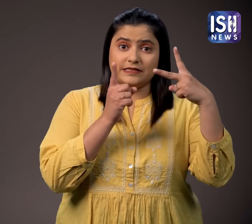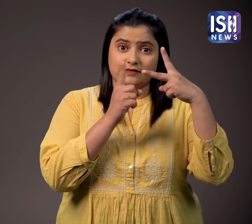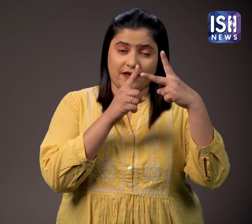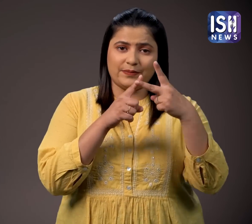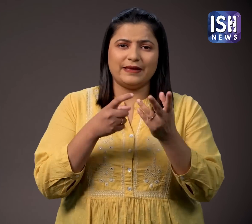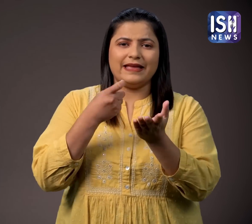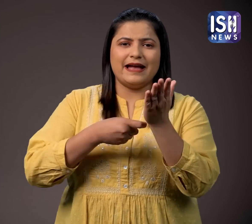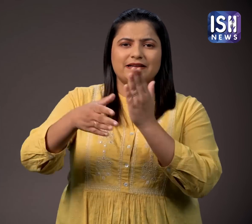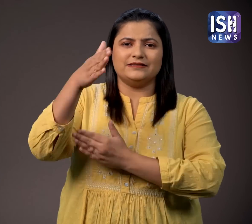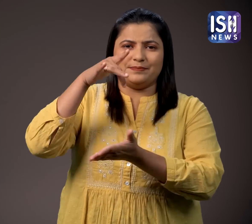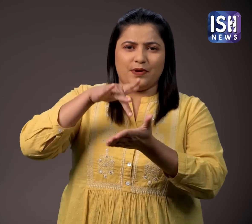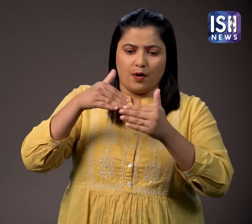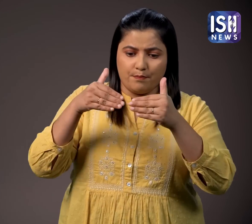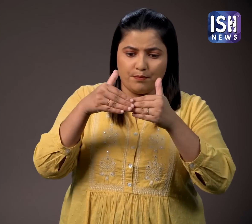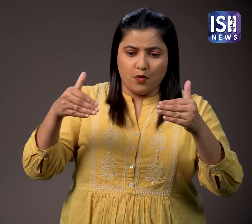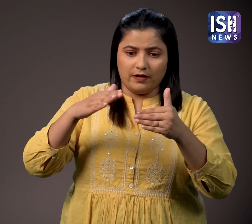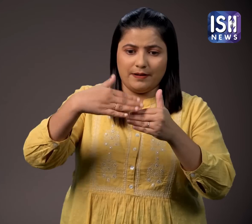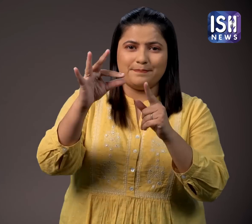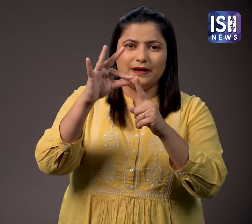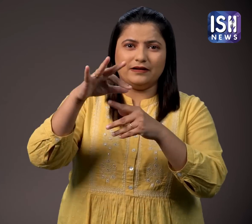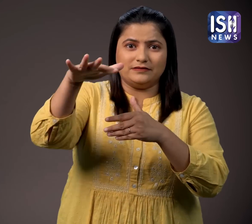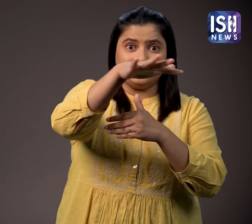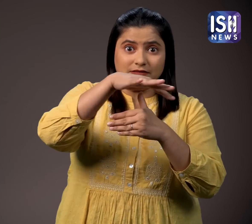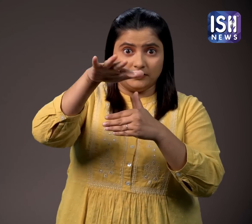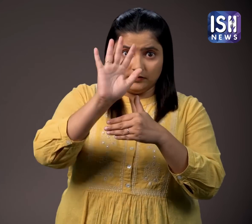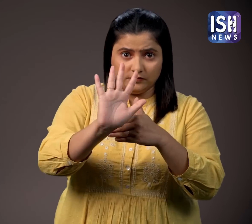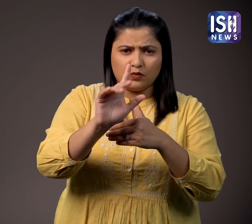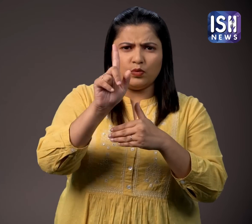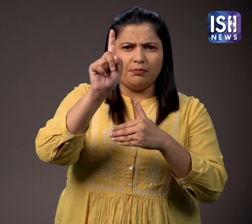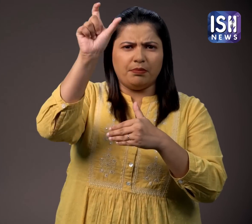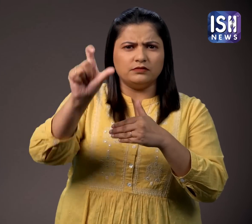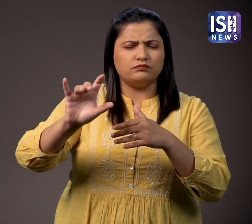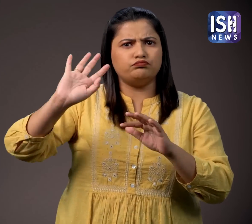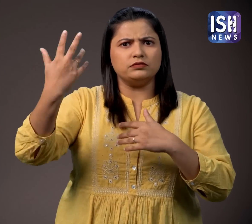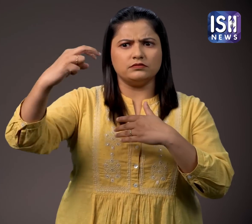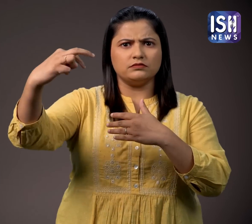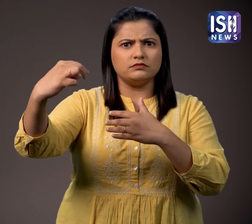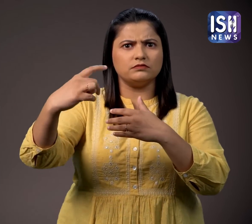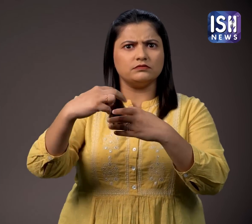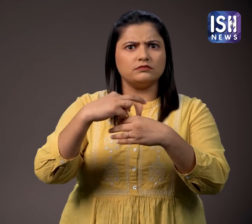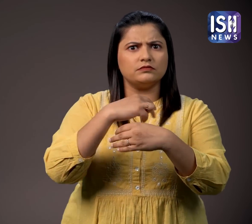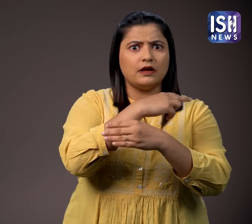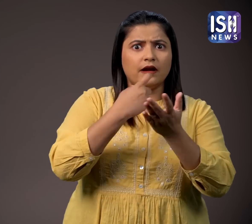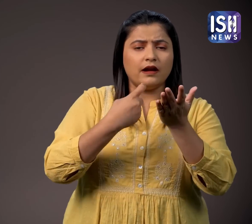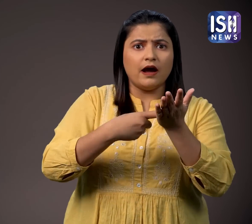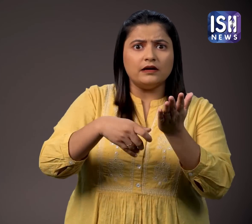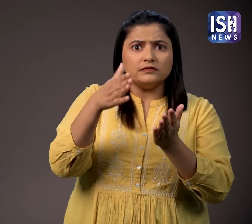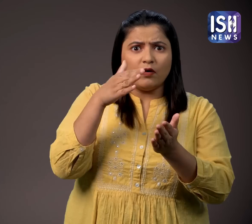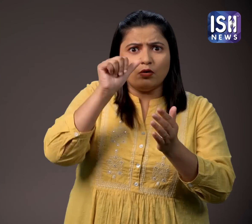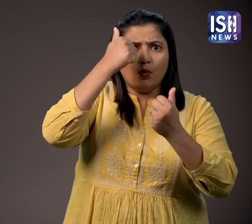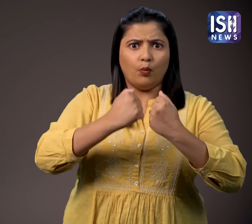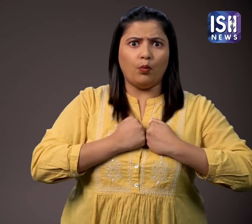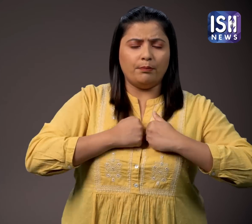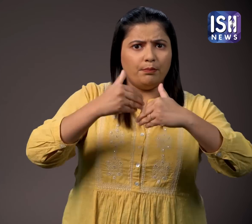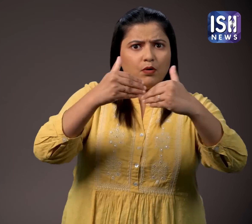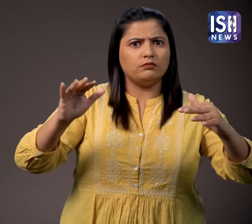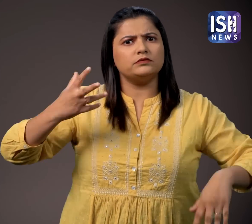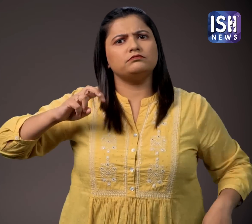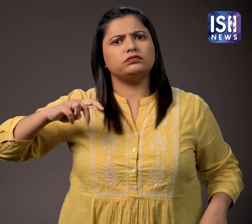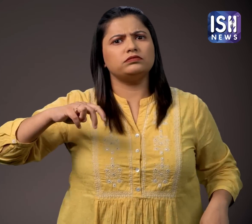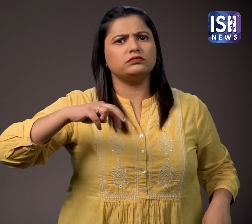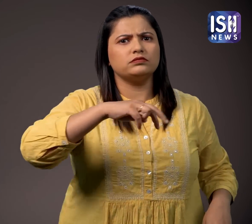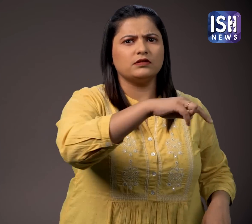A Pakistani Ranger was caught crossing the Rajasthan border into India.